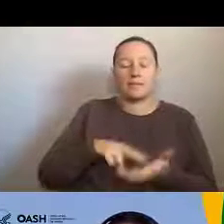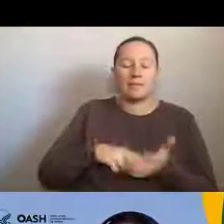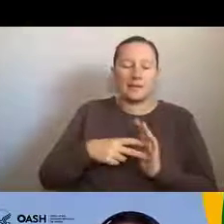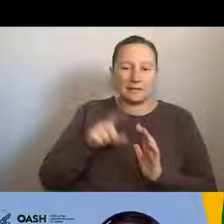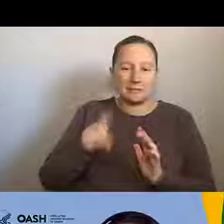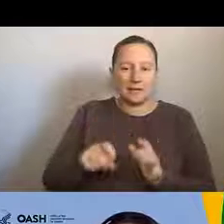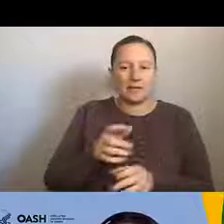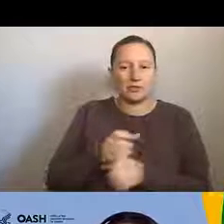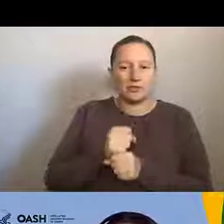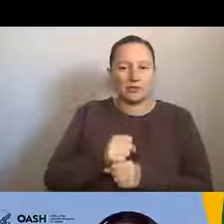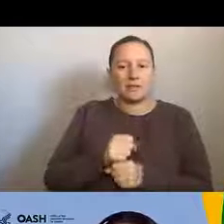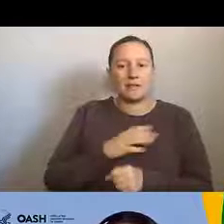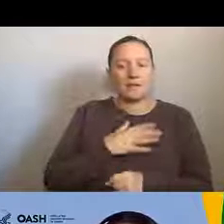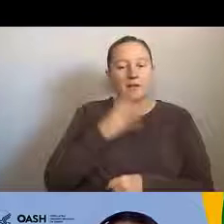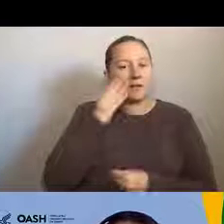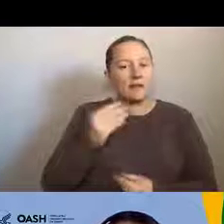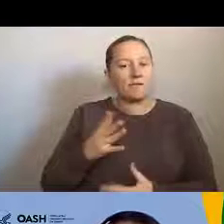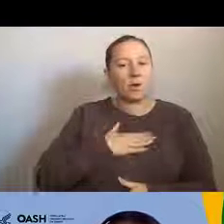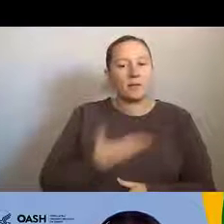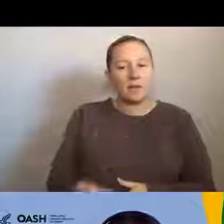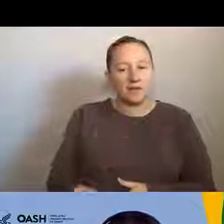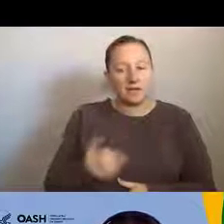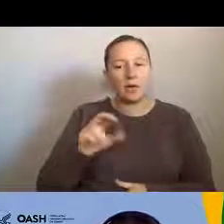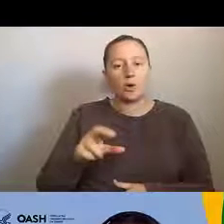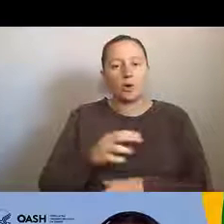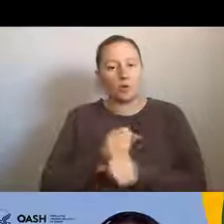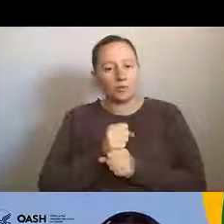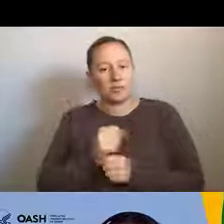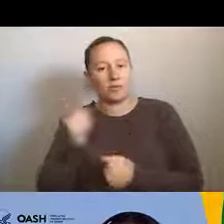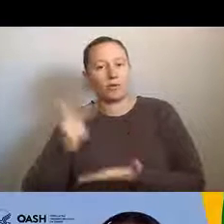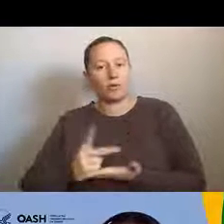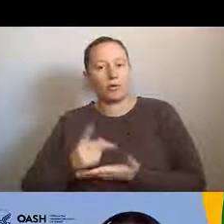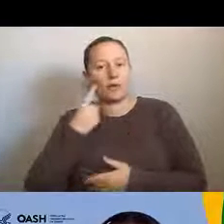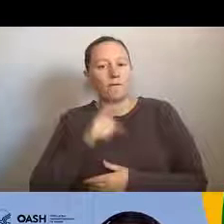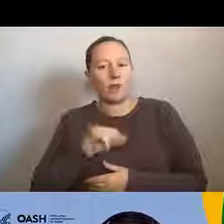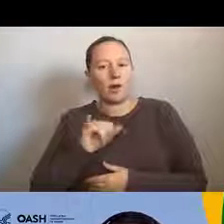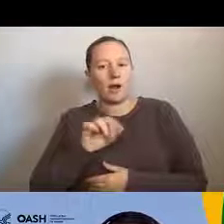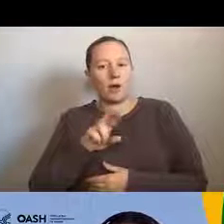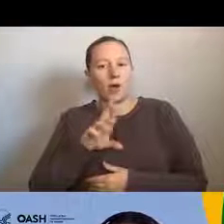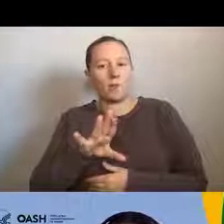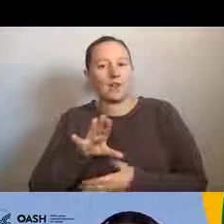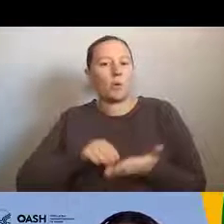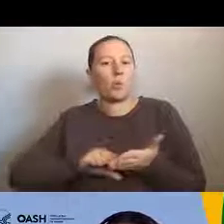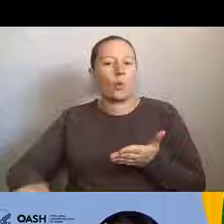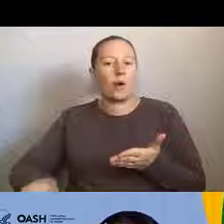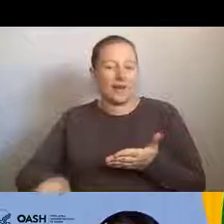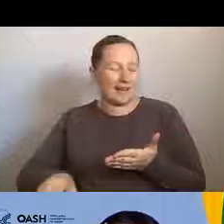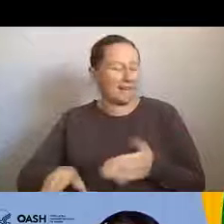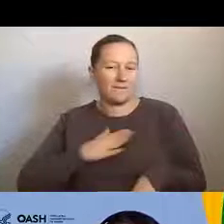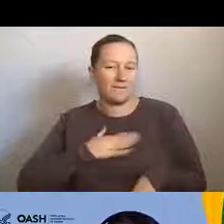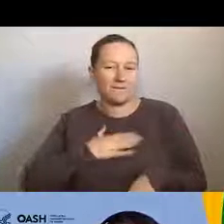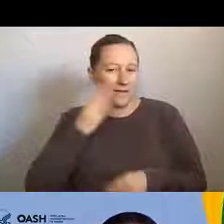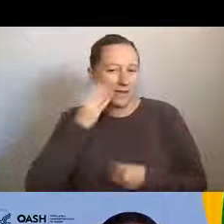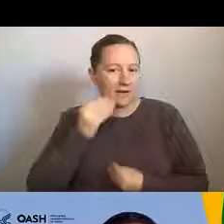or seek and obtain approval from the IRB for a waiver or alteration of these informed consent requirements.